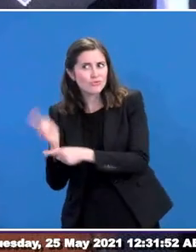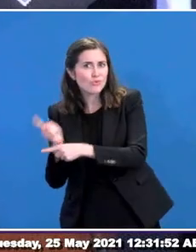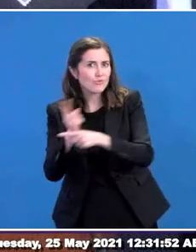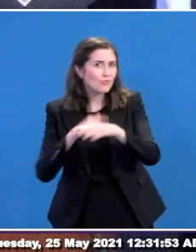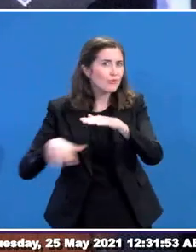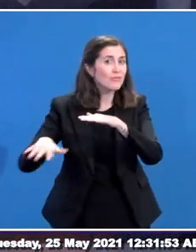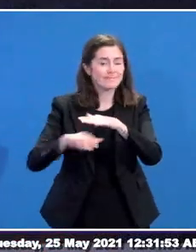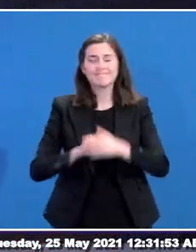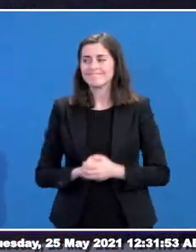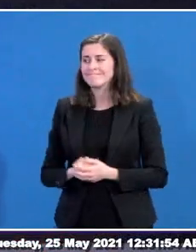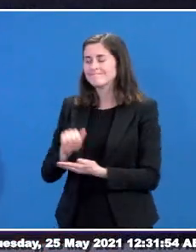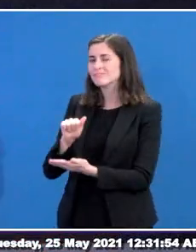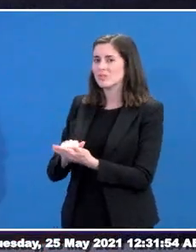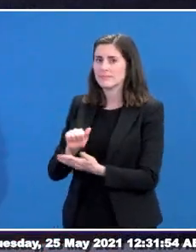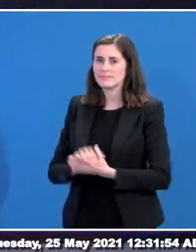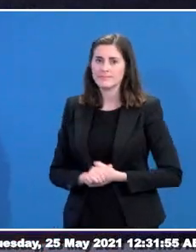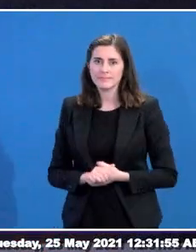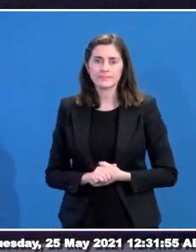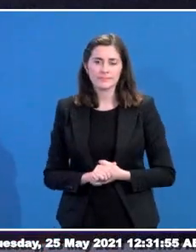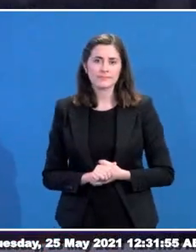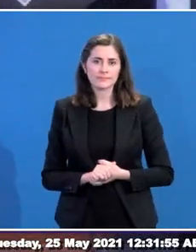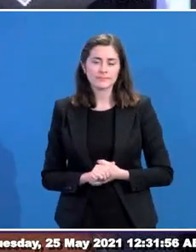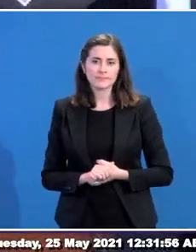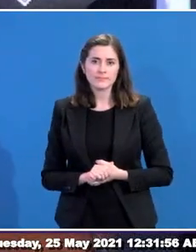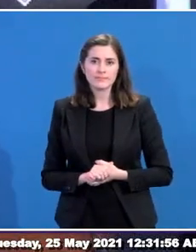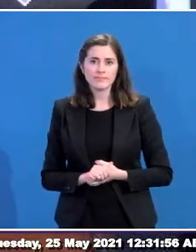That's right. (CROSSTALK) It came a point where the description